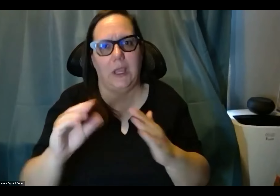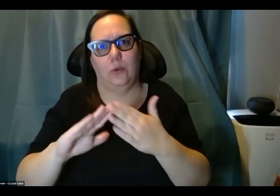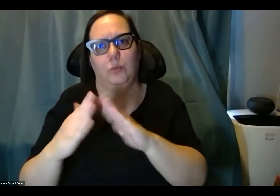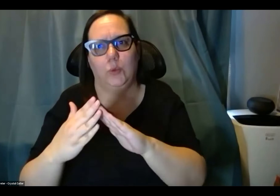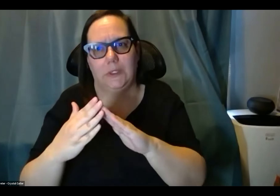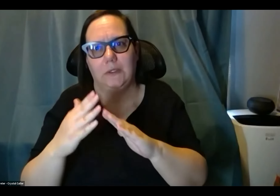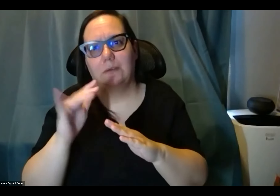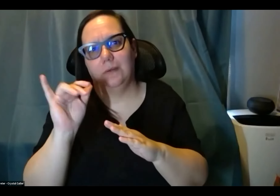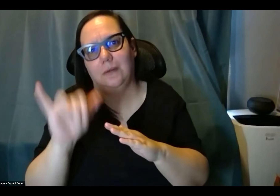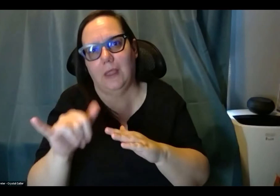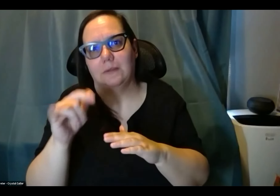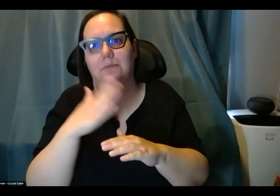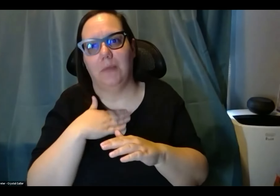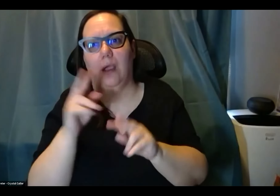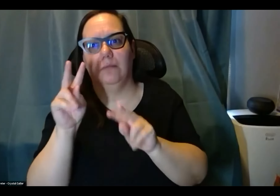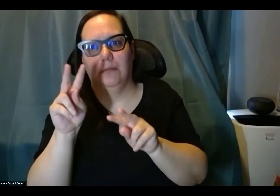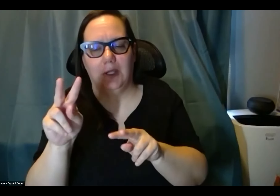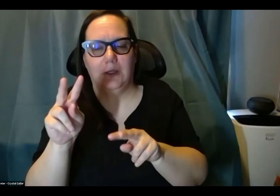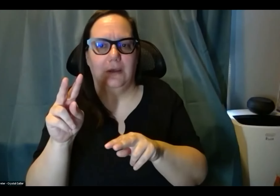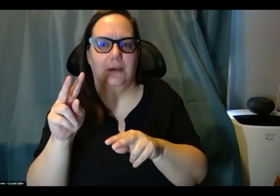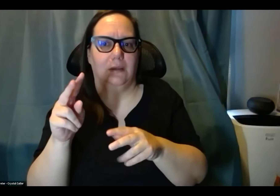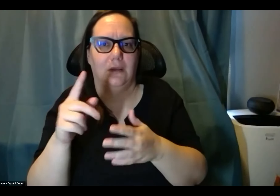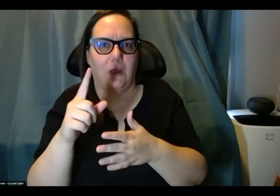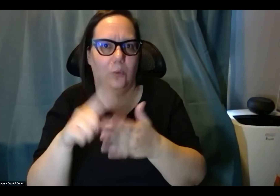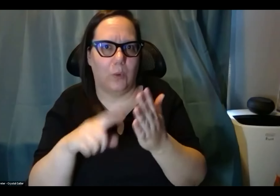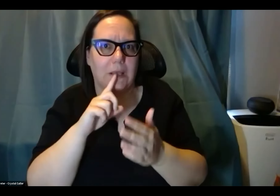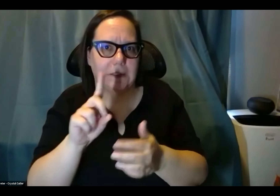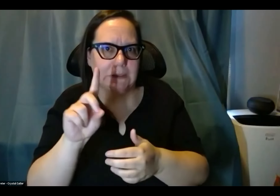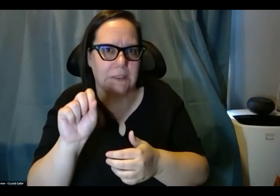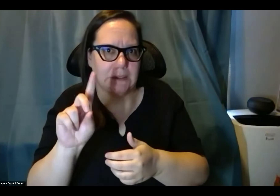and community that's what I'm looking for. Involvement or interest in helping with those